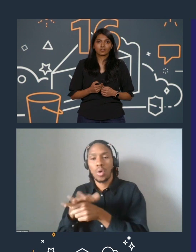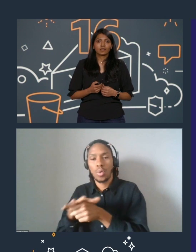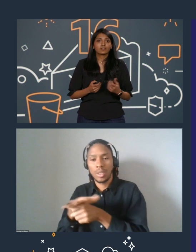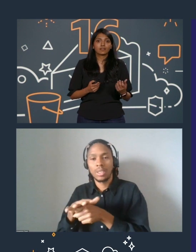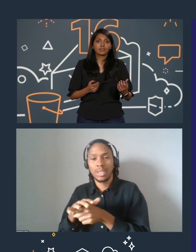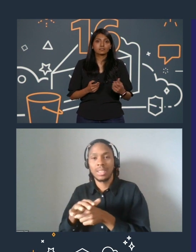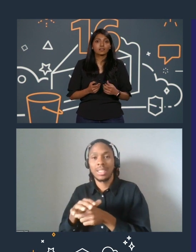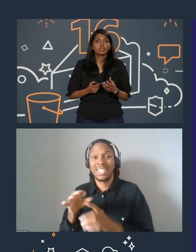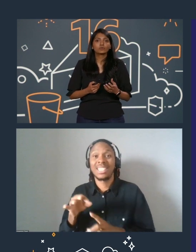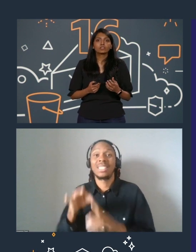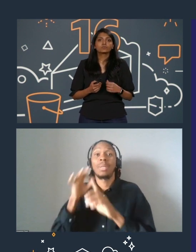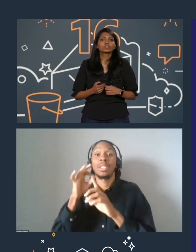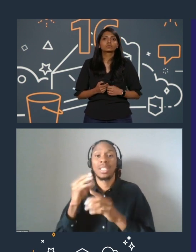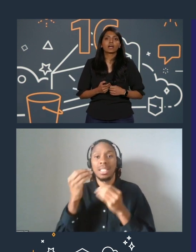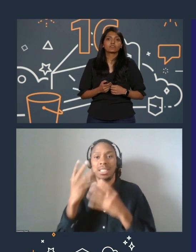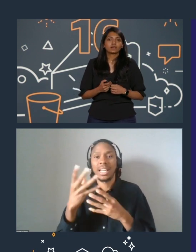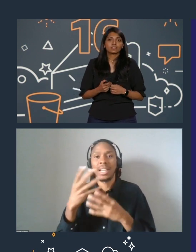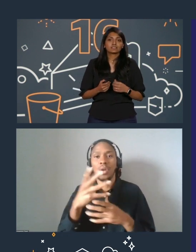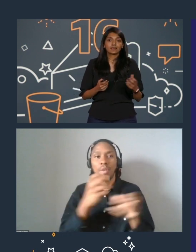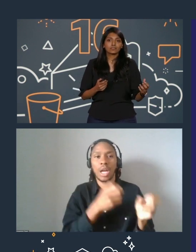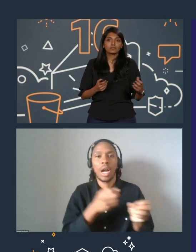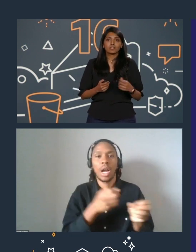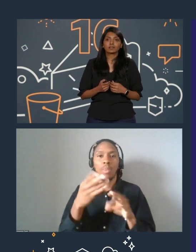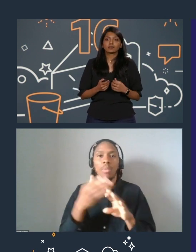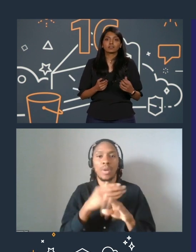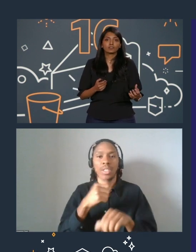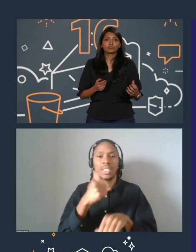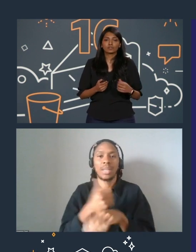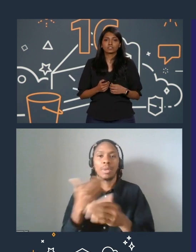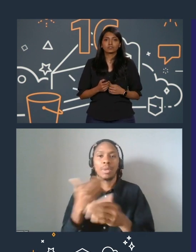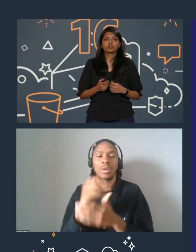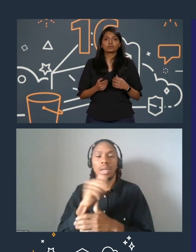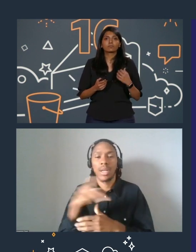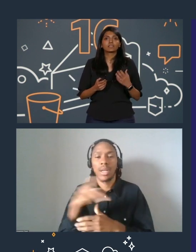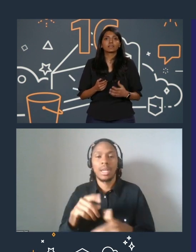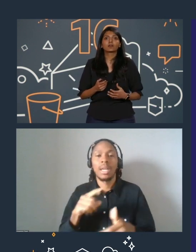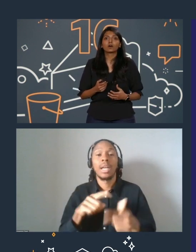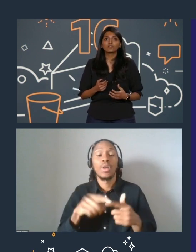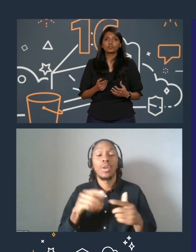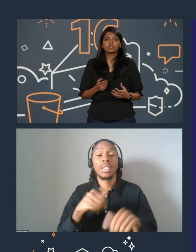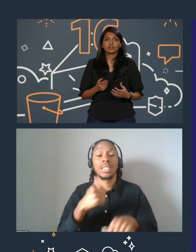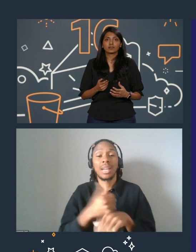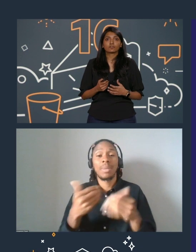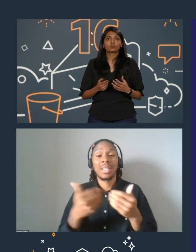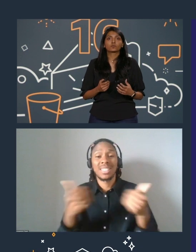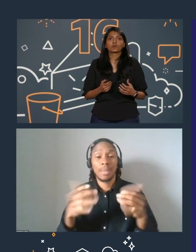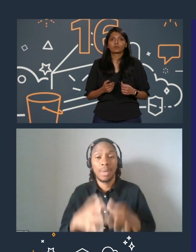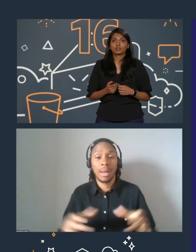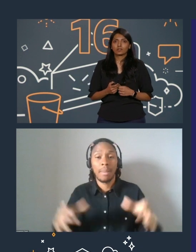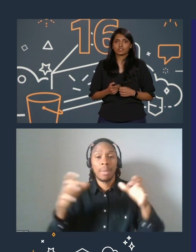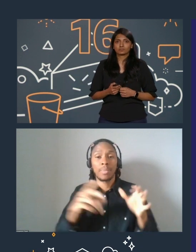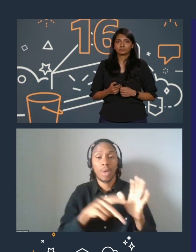Next, you can use it to hydrate a secondary bucket in a new region to replicate all of your data from your primary region.